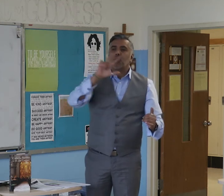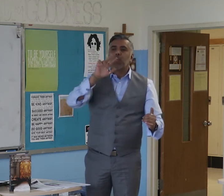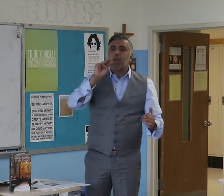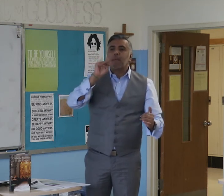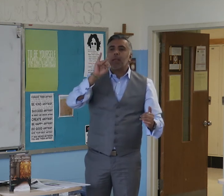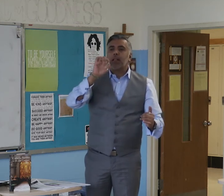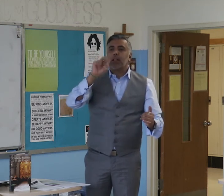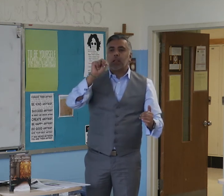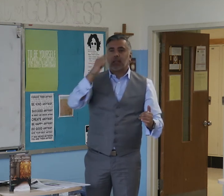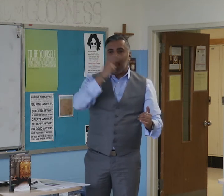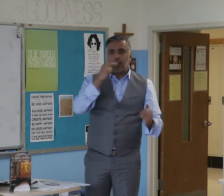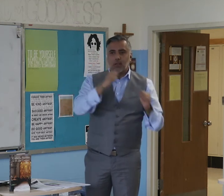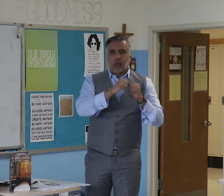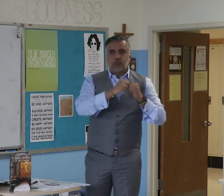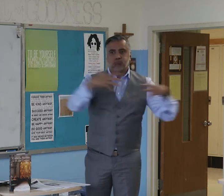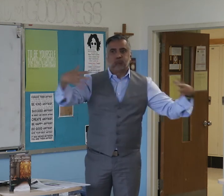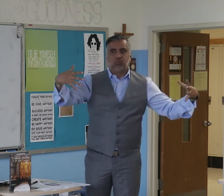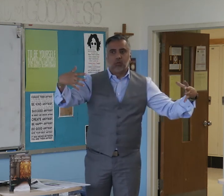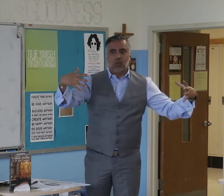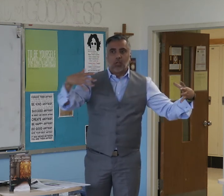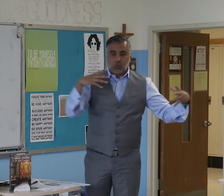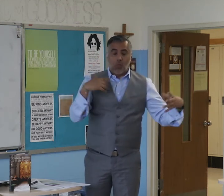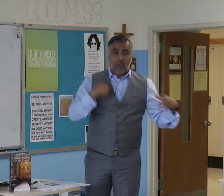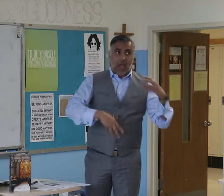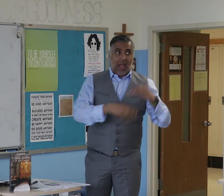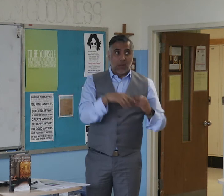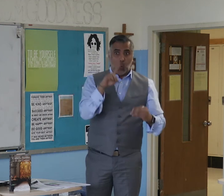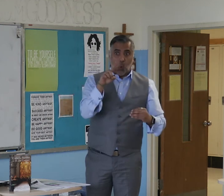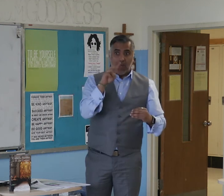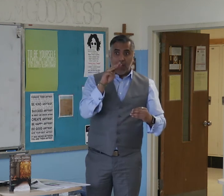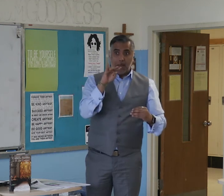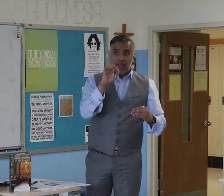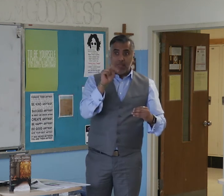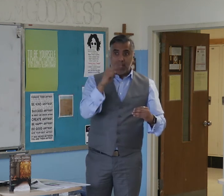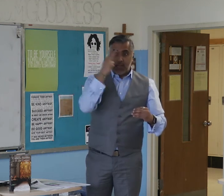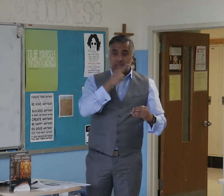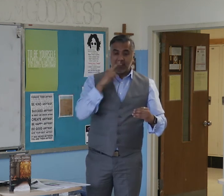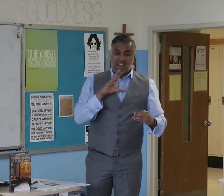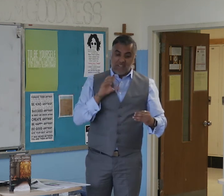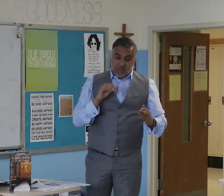So in 20 years, they added 1 million Catholics; 50,000 Catholics every single